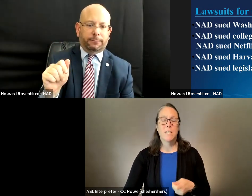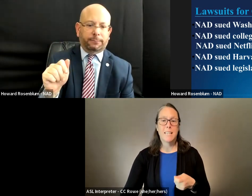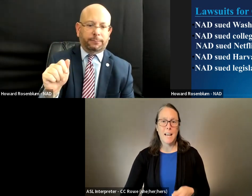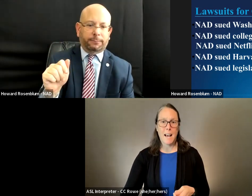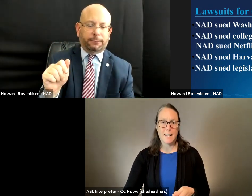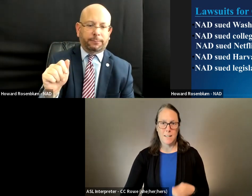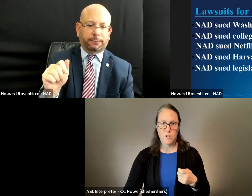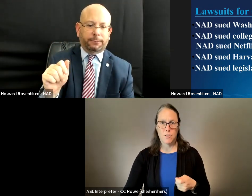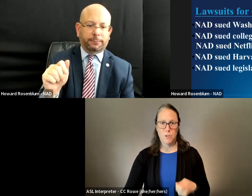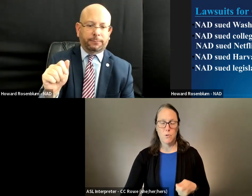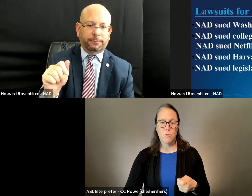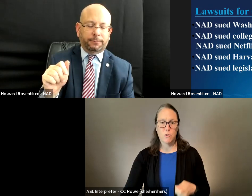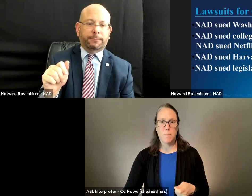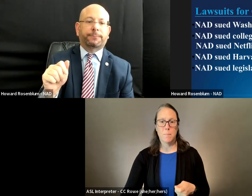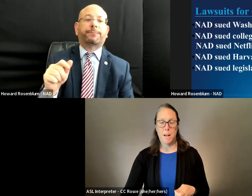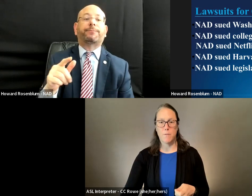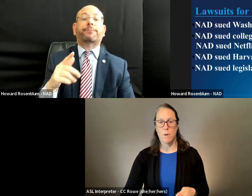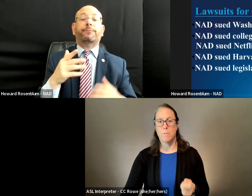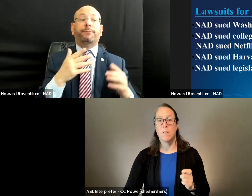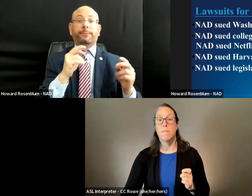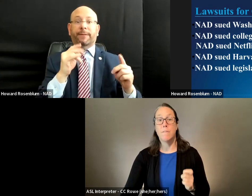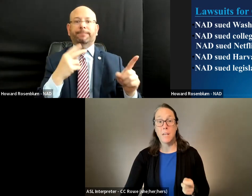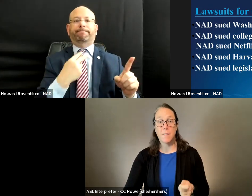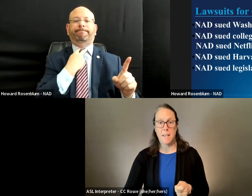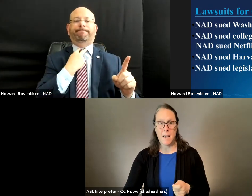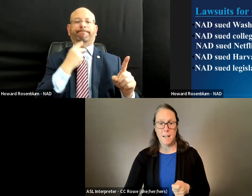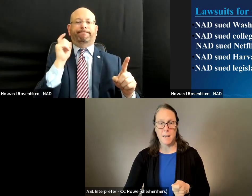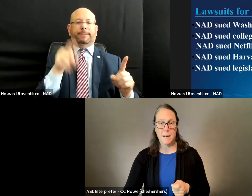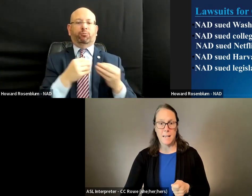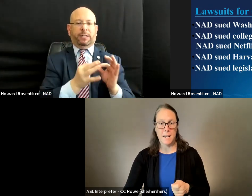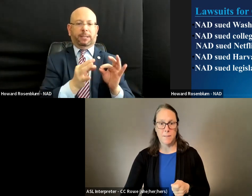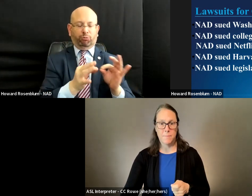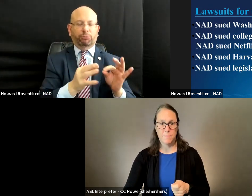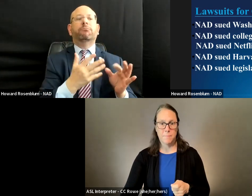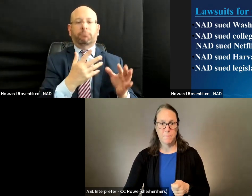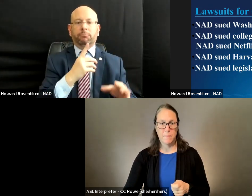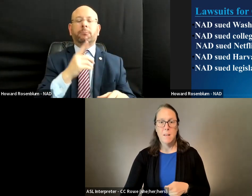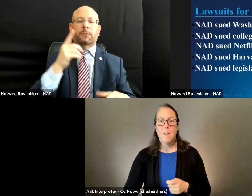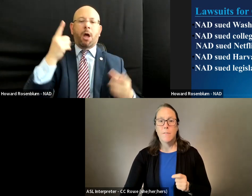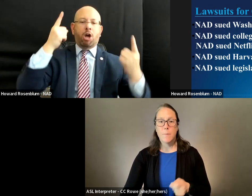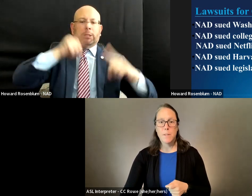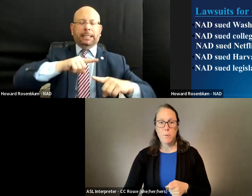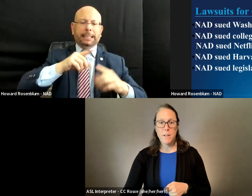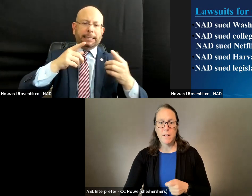the Internet, by the Americans with Disabilities Act does so we decided to sue net flex and